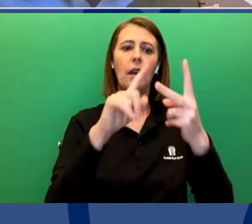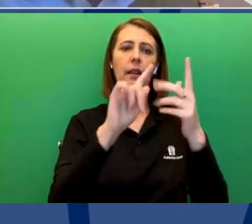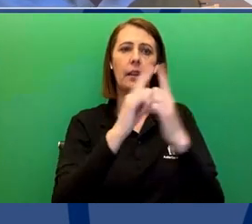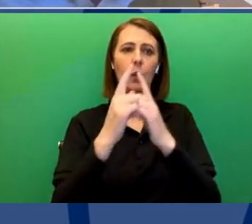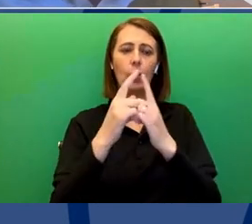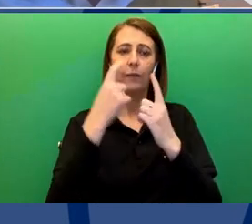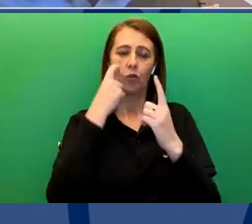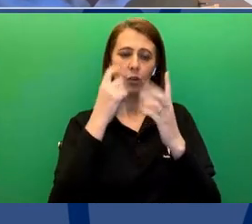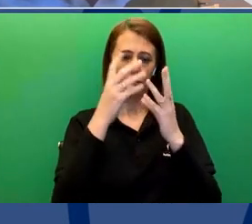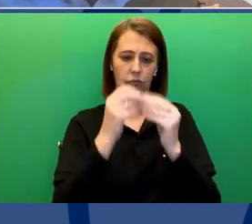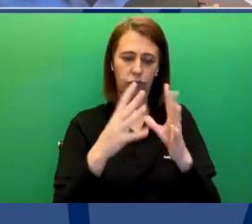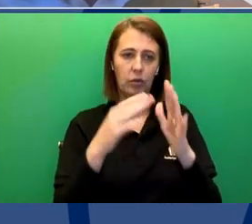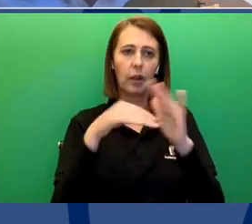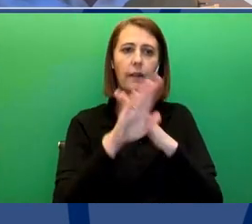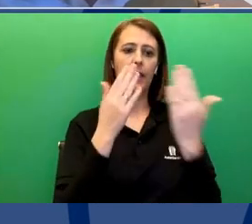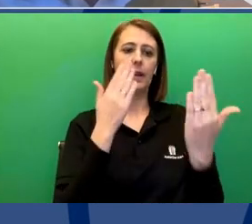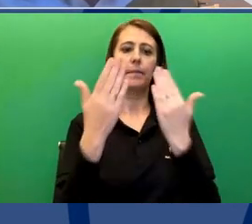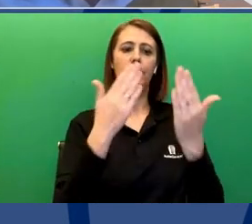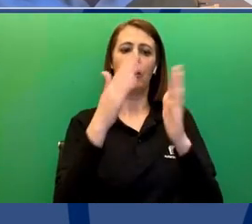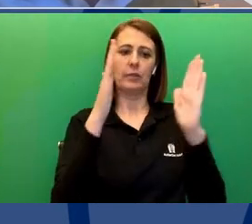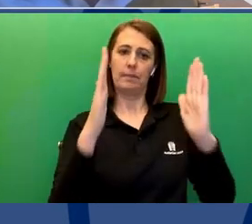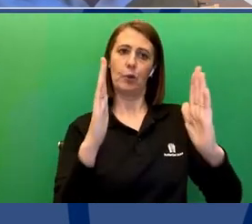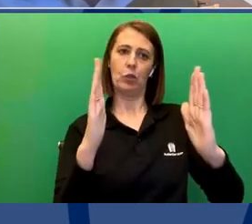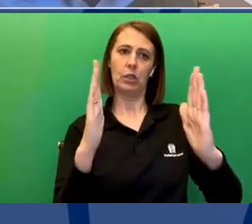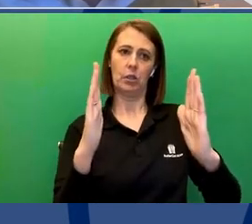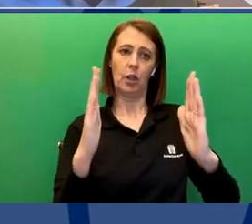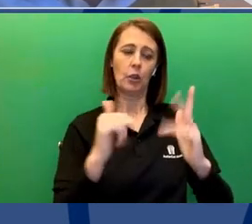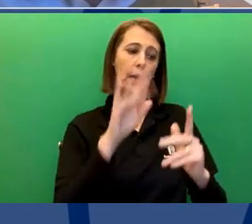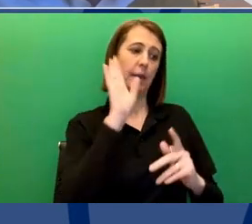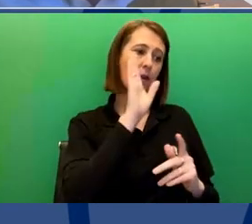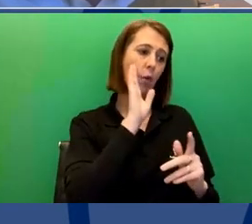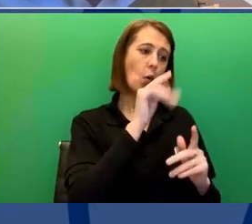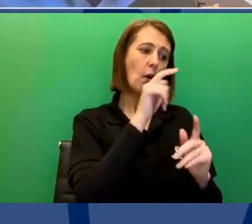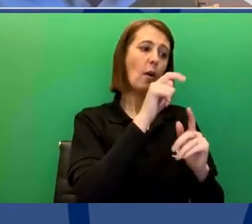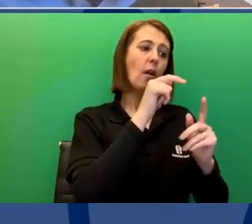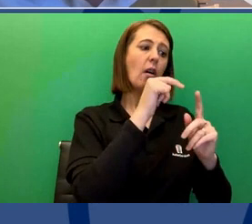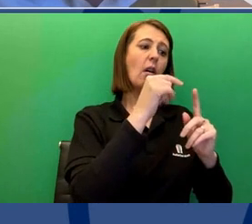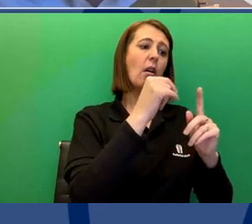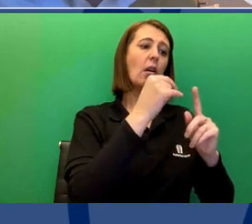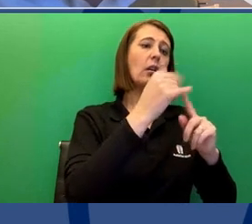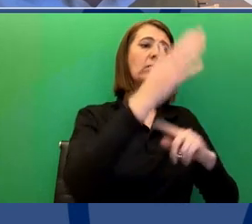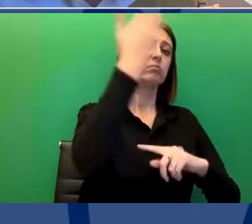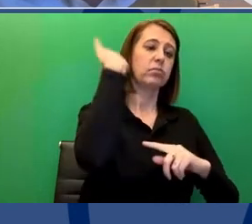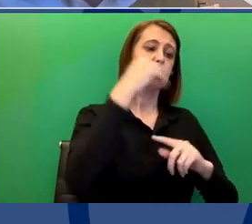periods. So previously, where a business was unable to provide the documents demonstrating